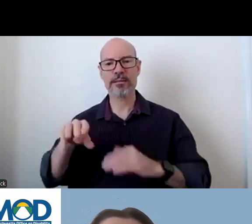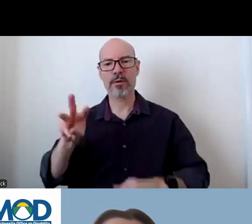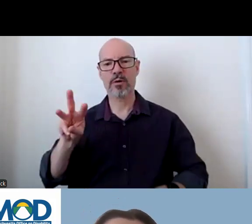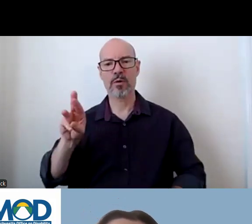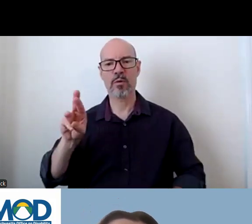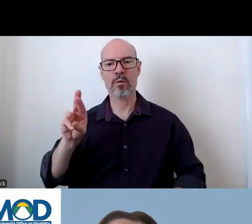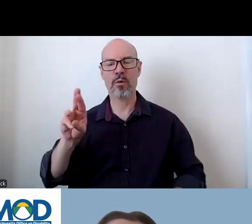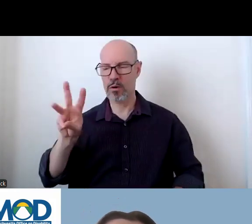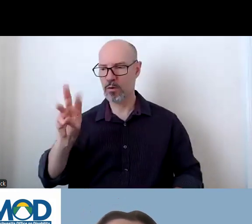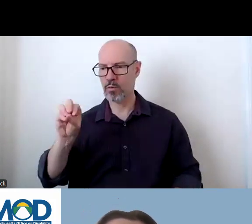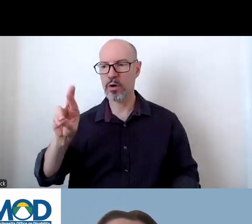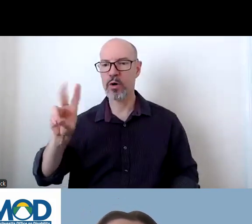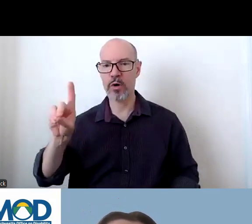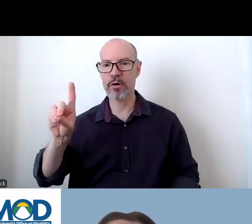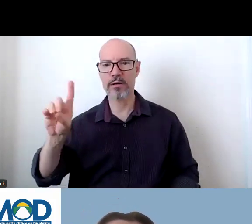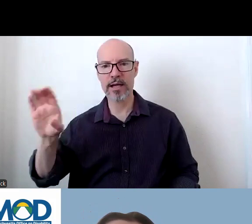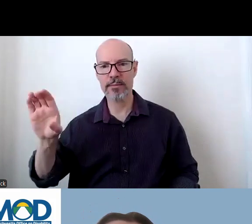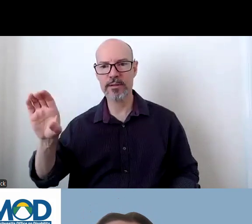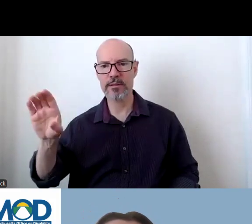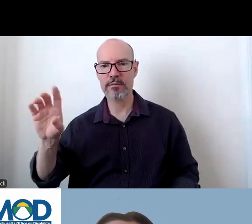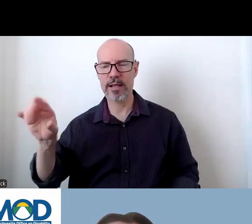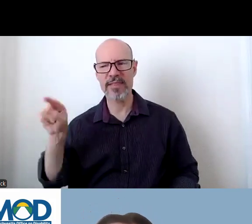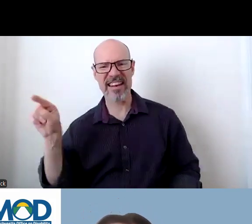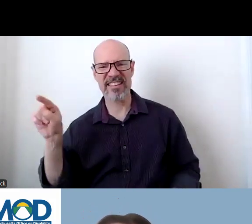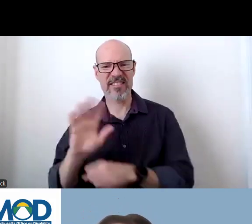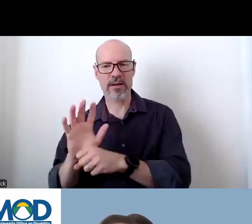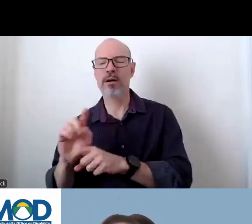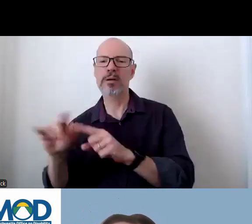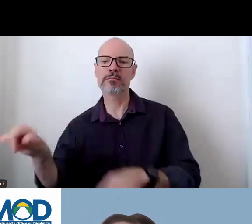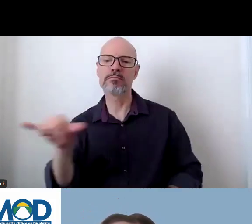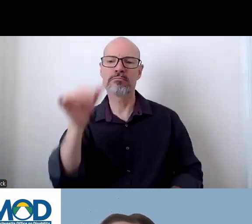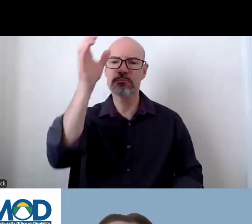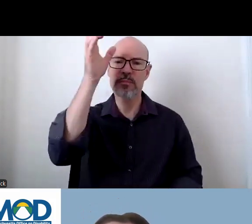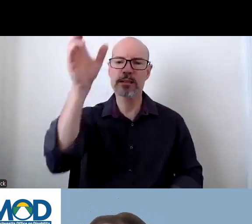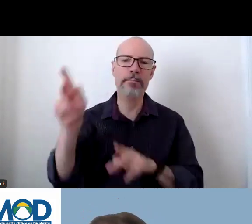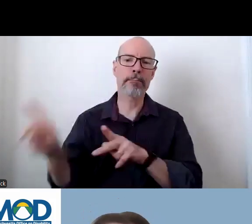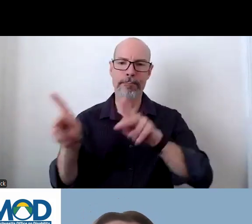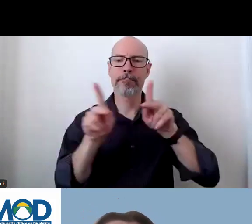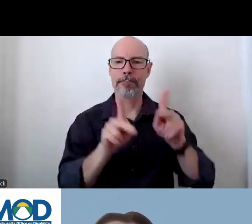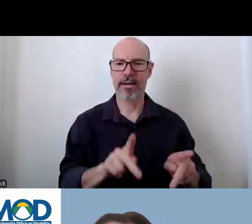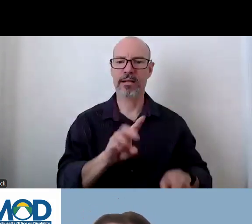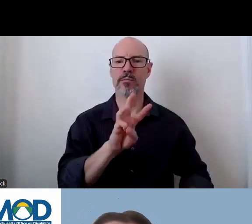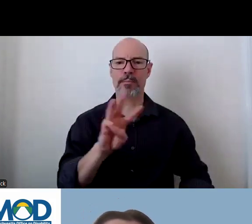principles apply to websites across the board for digital For PowerPoint presentations,